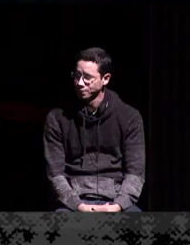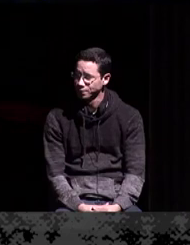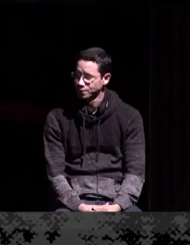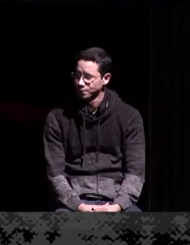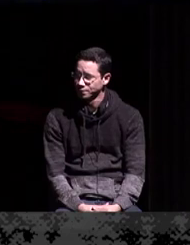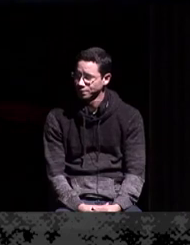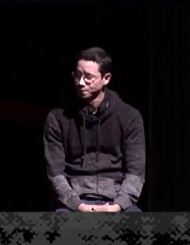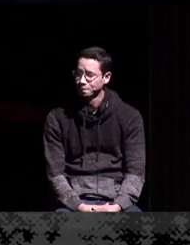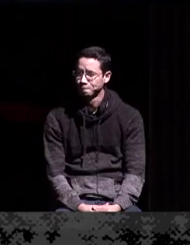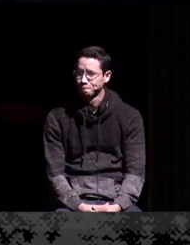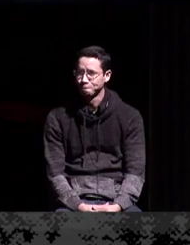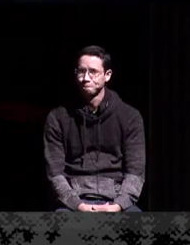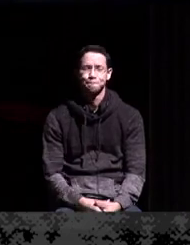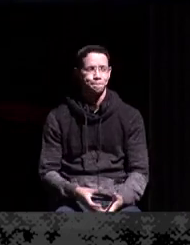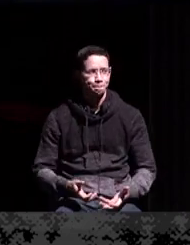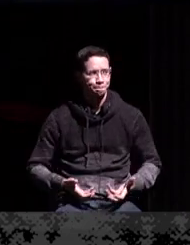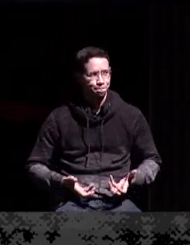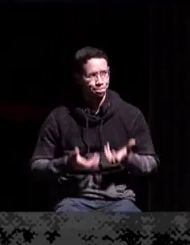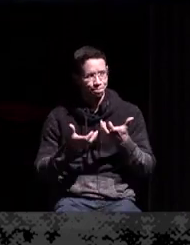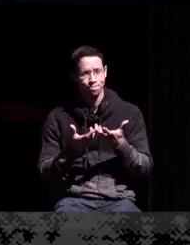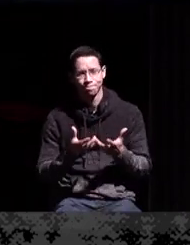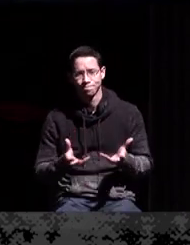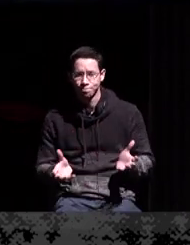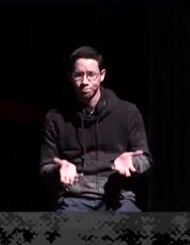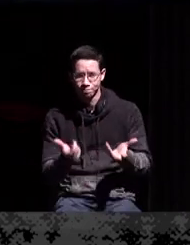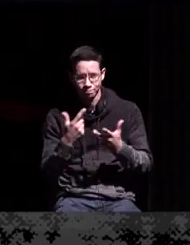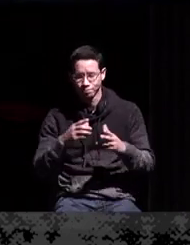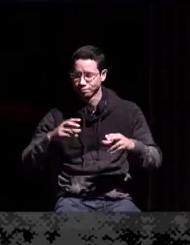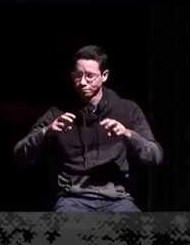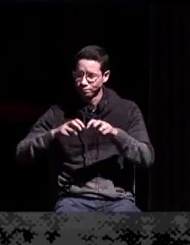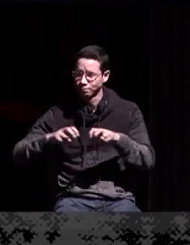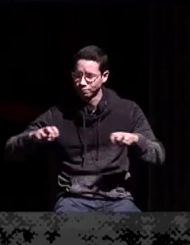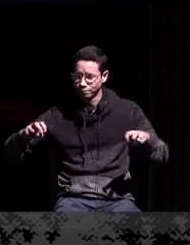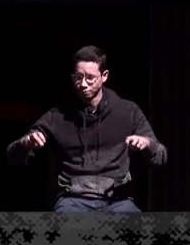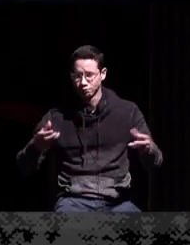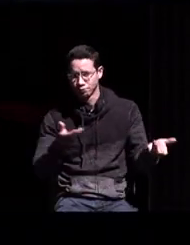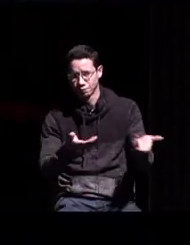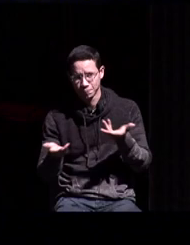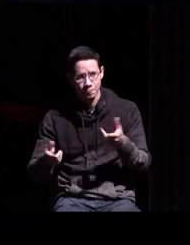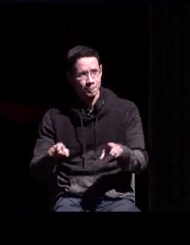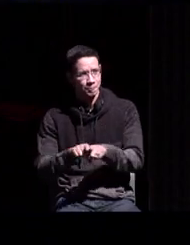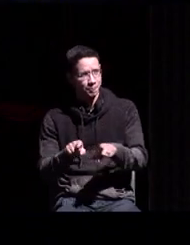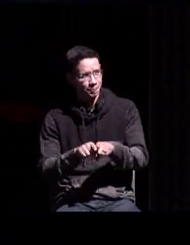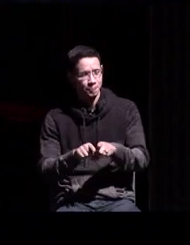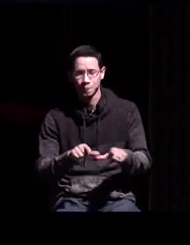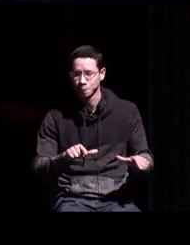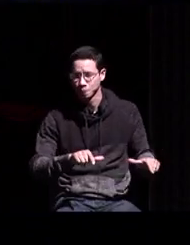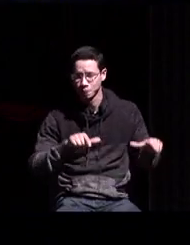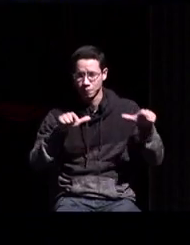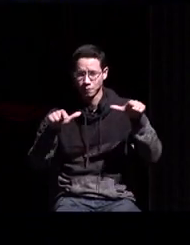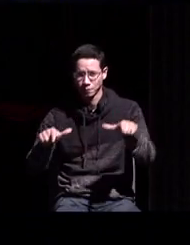And to inspire the panelists of the next table I’d like to call a work that was selected